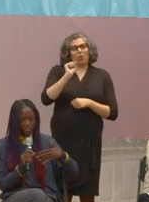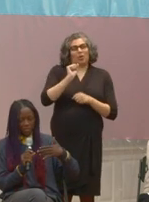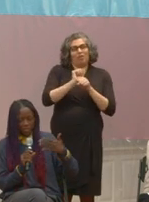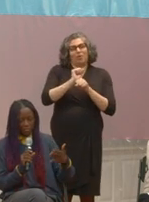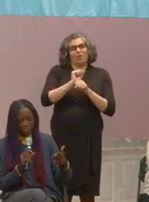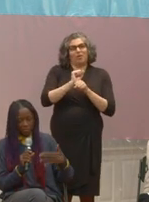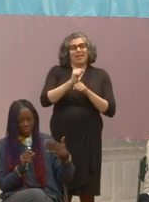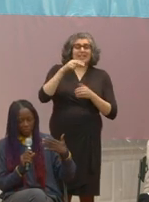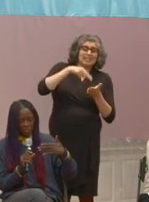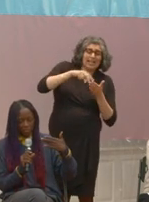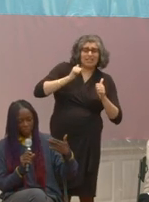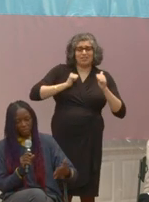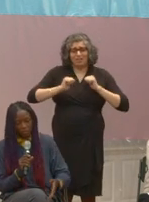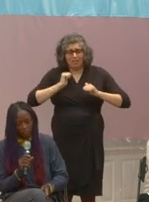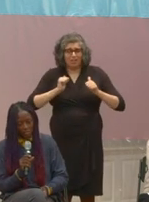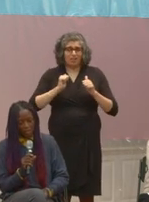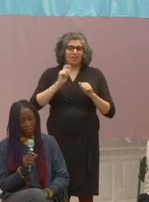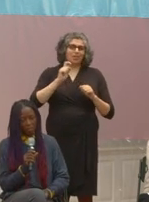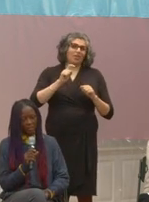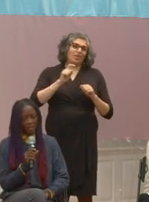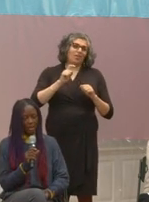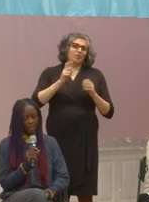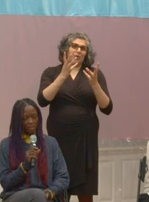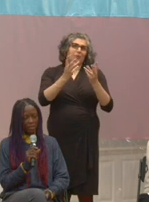is considered to be, you know, ephemeral. But then I think